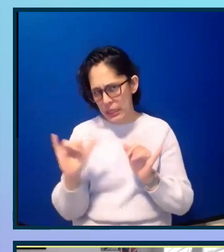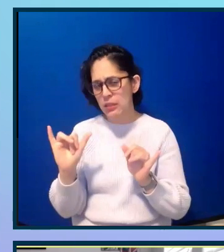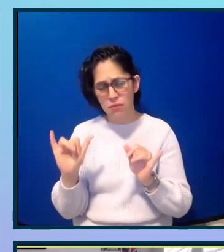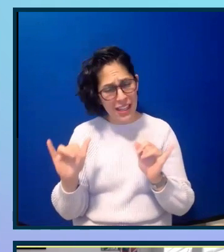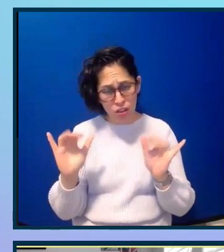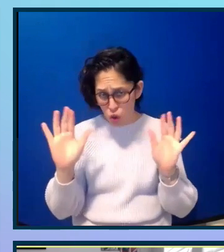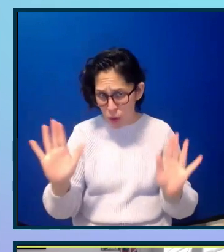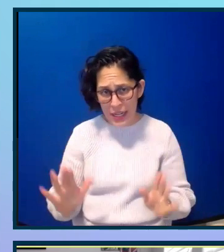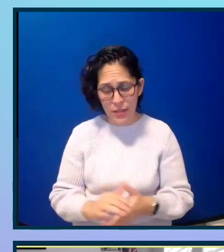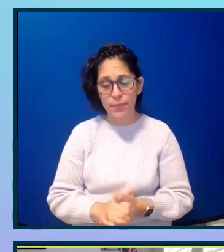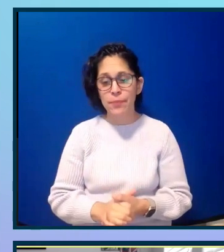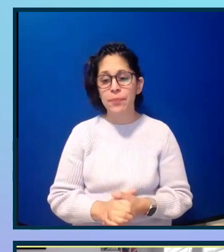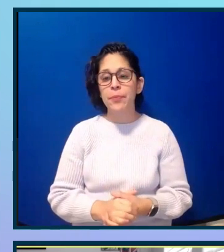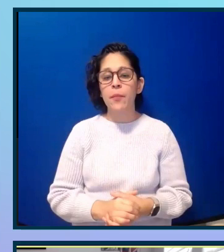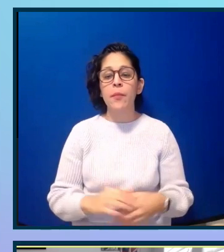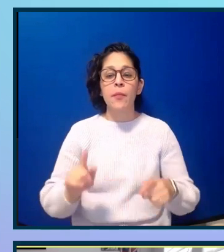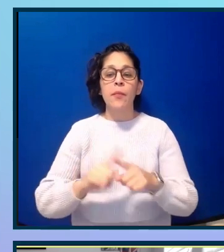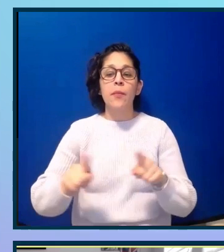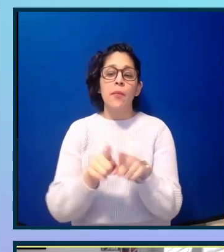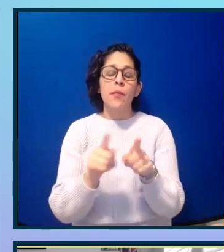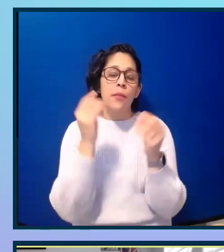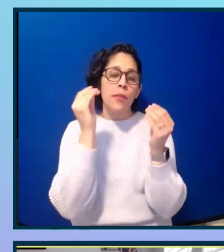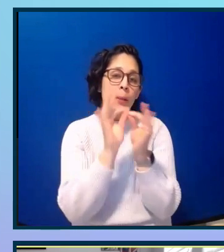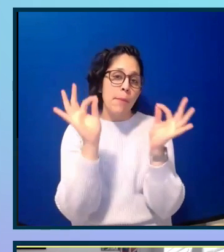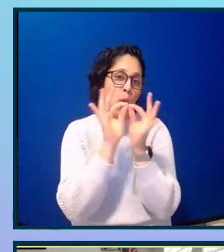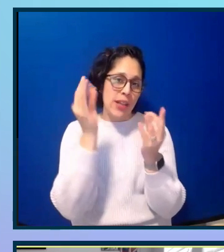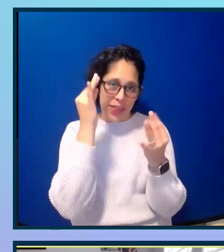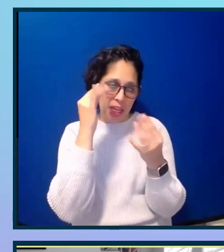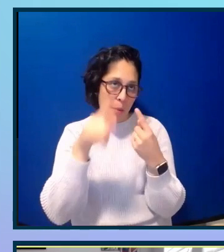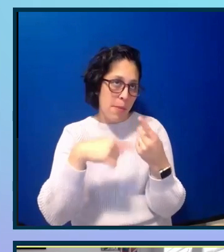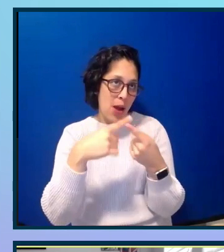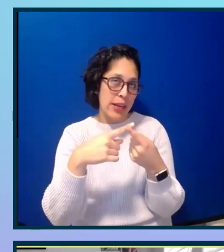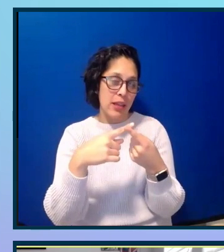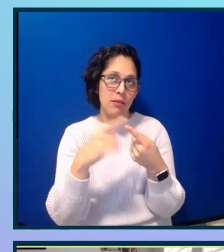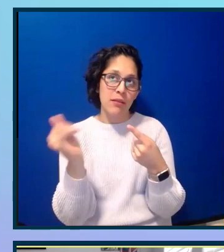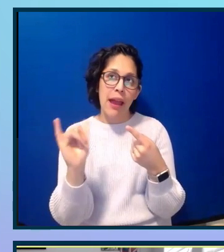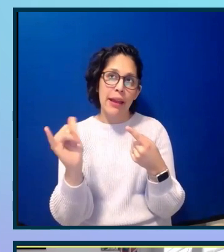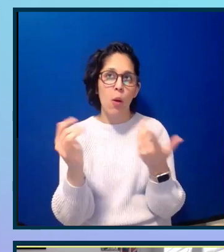but it's also important to think of it as really the fallback that people will rely on,